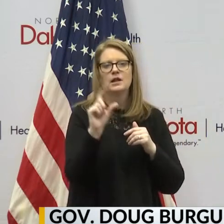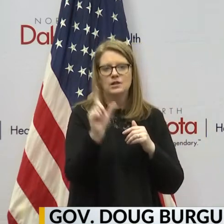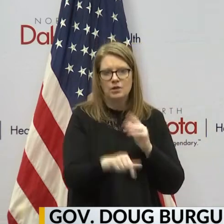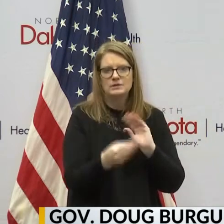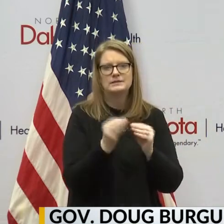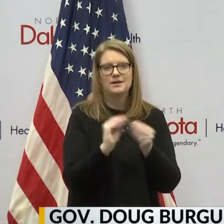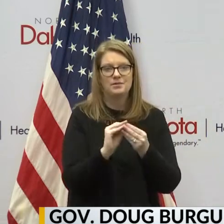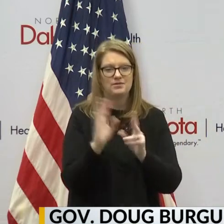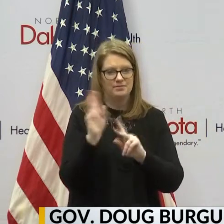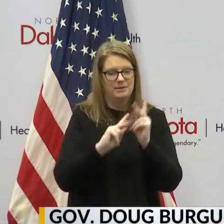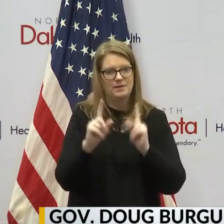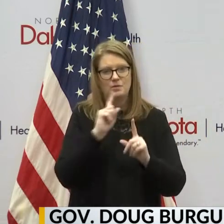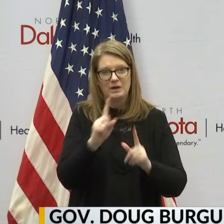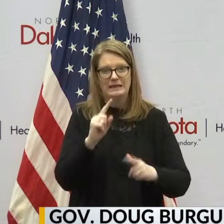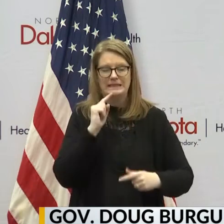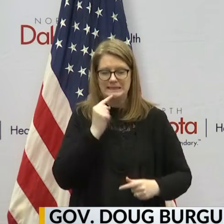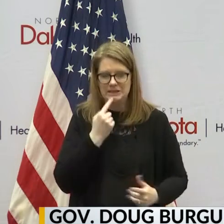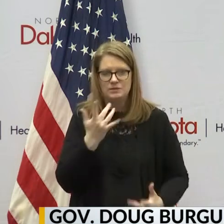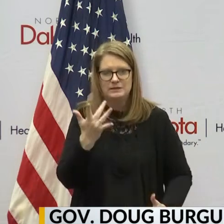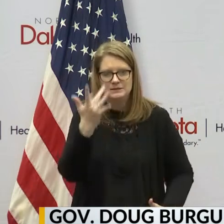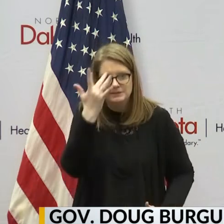THE HYGIENE, IT WILL GIVE US